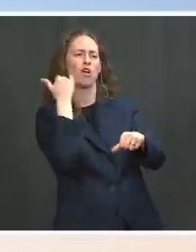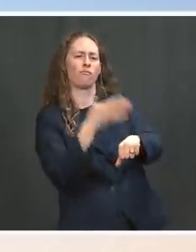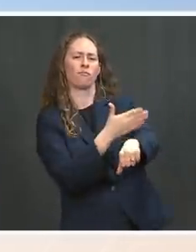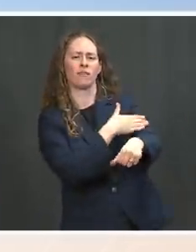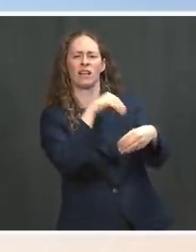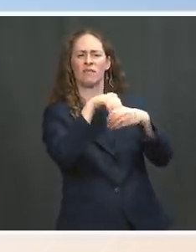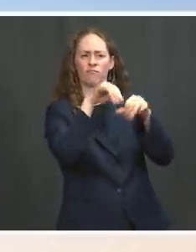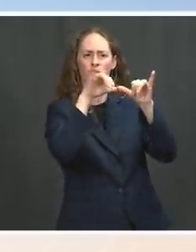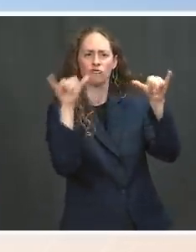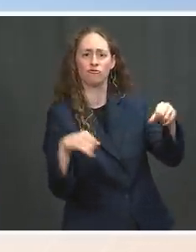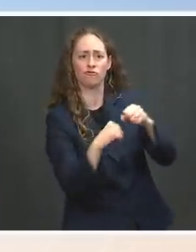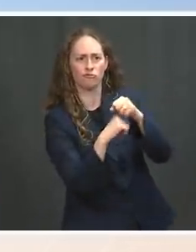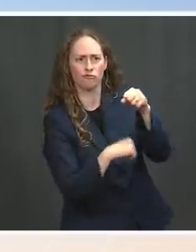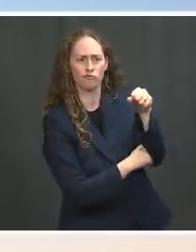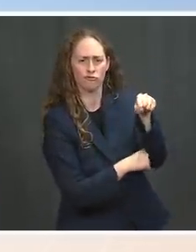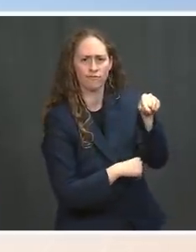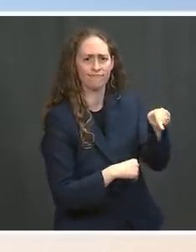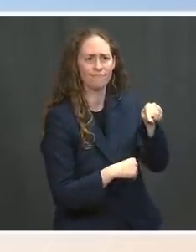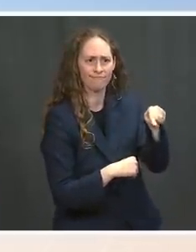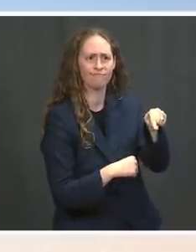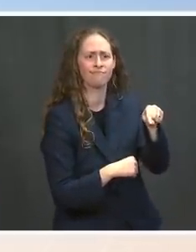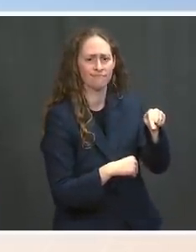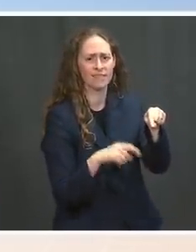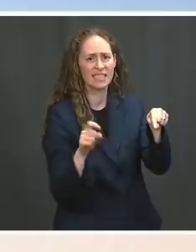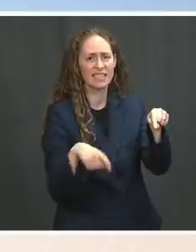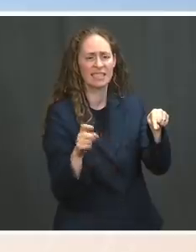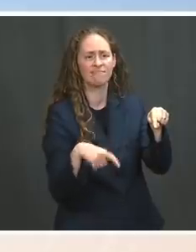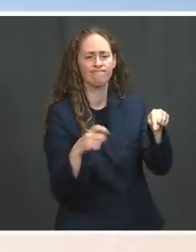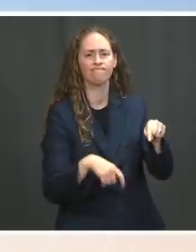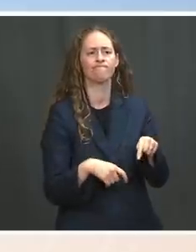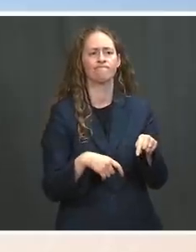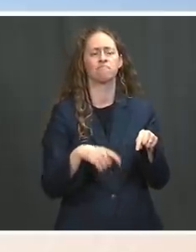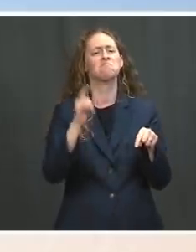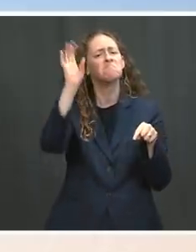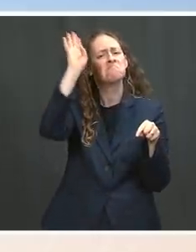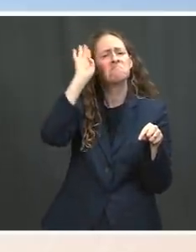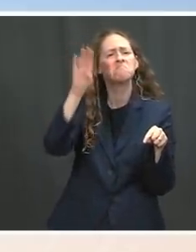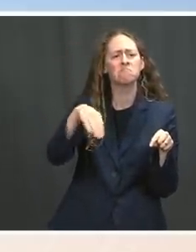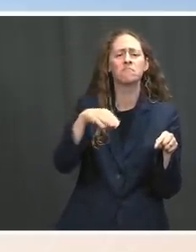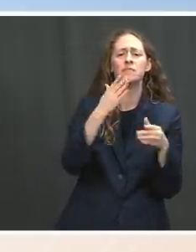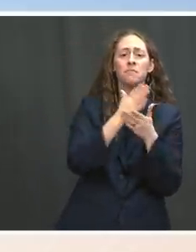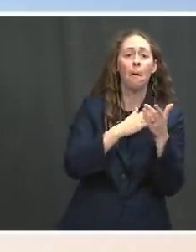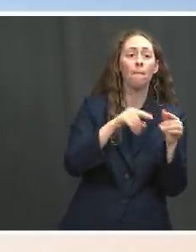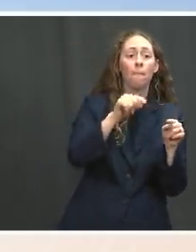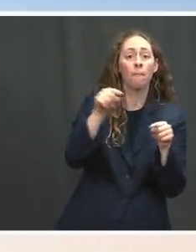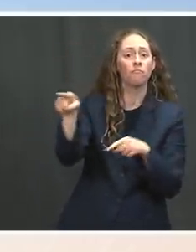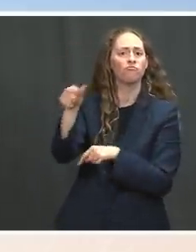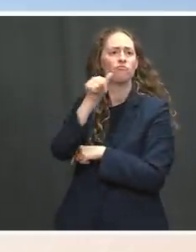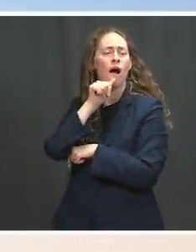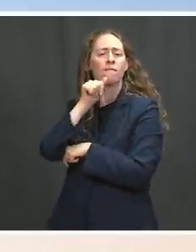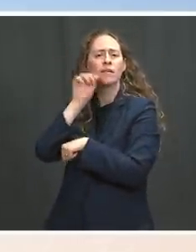We're being reminded that private companies, and often local authorities, own and operate so many of the critically important utilities